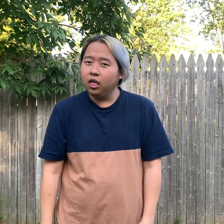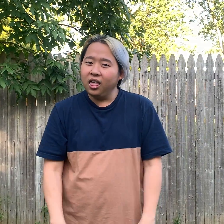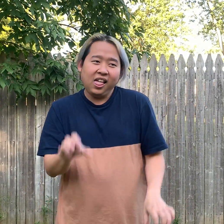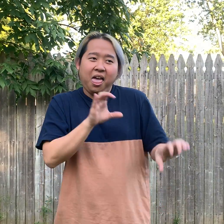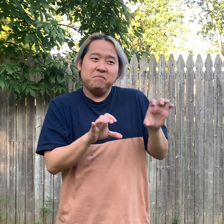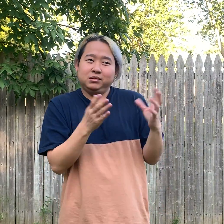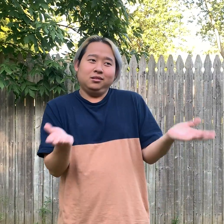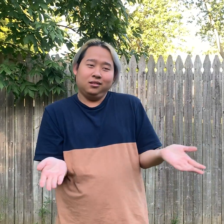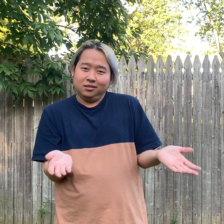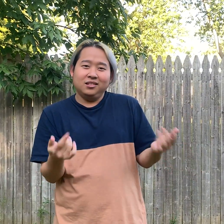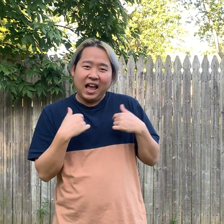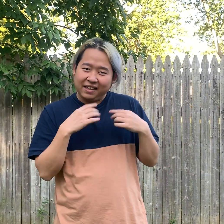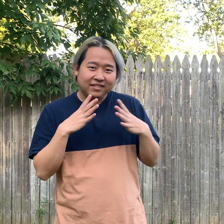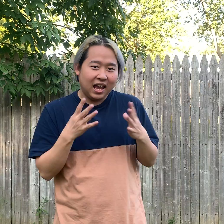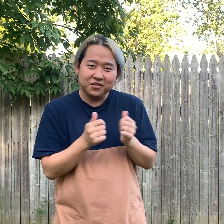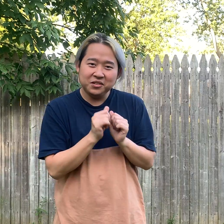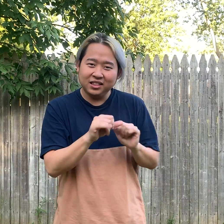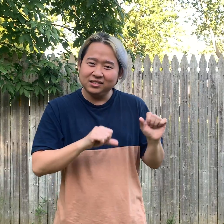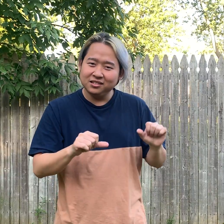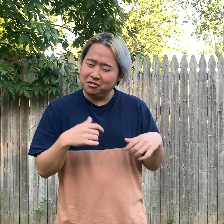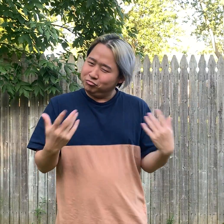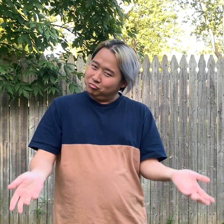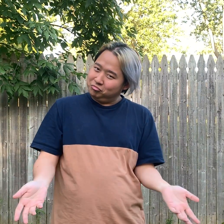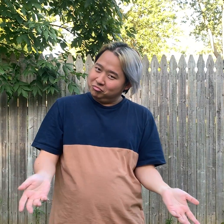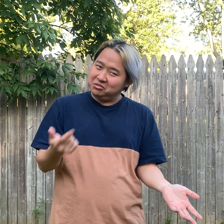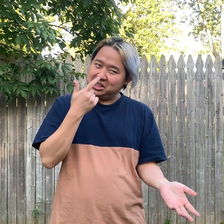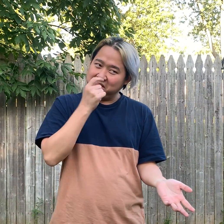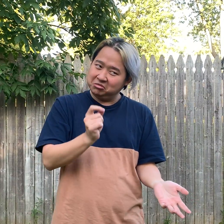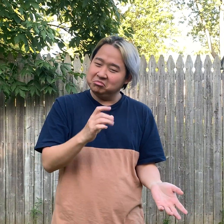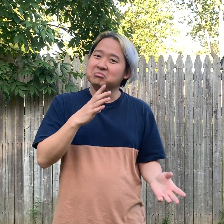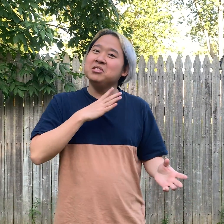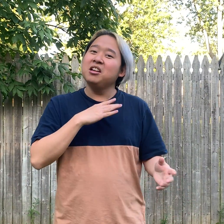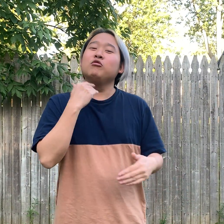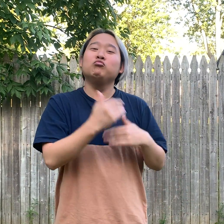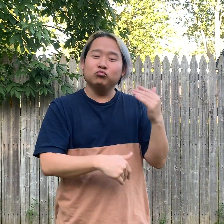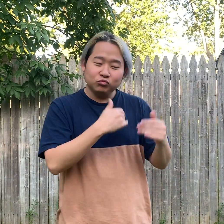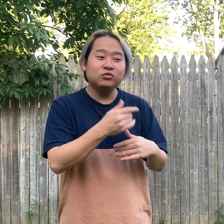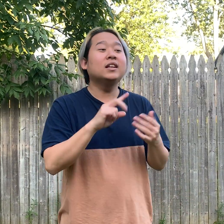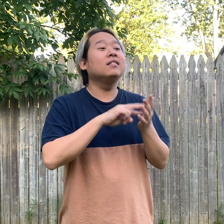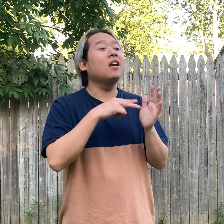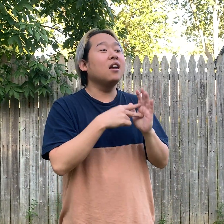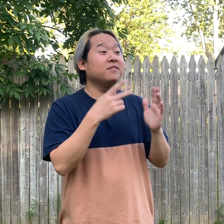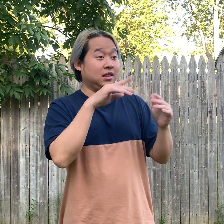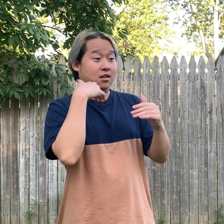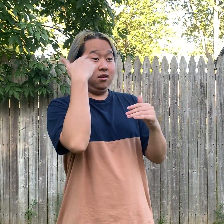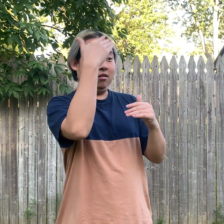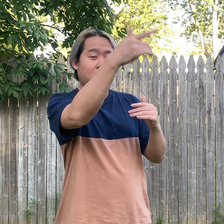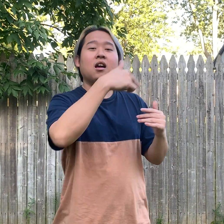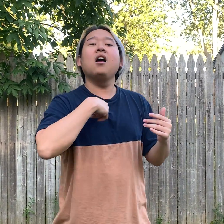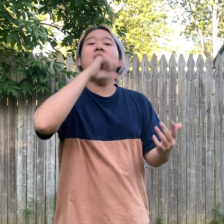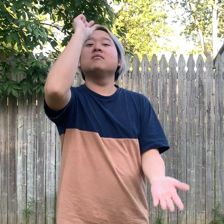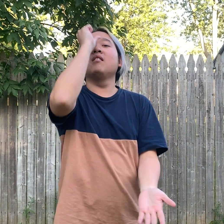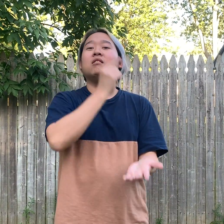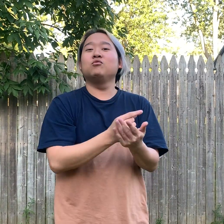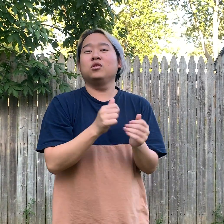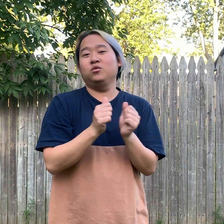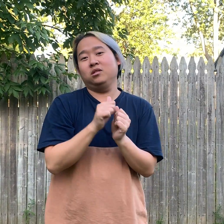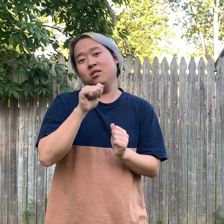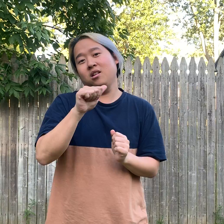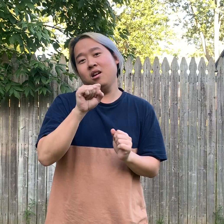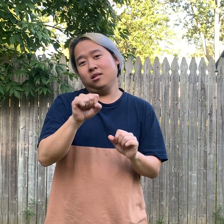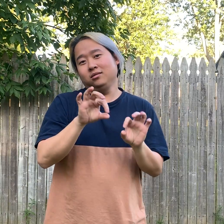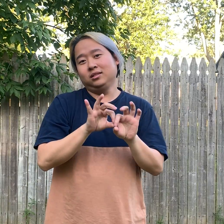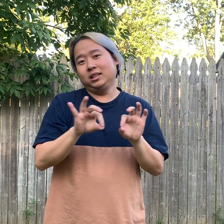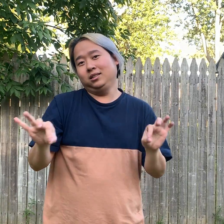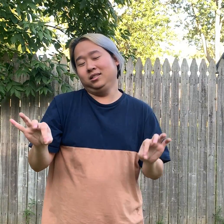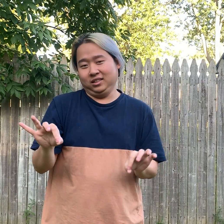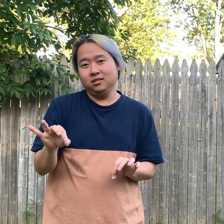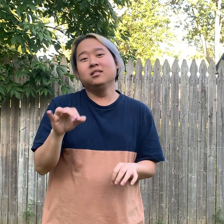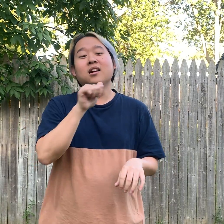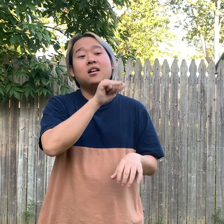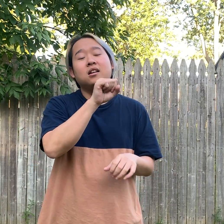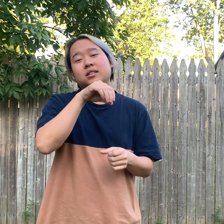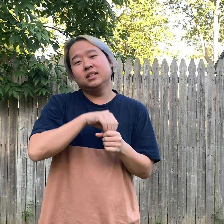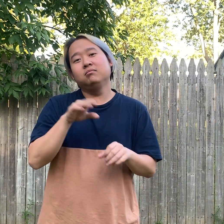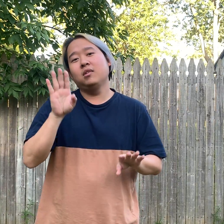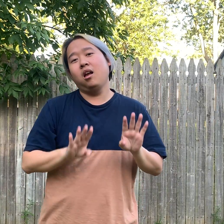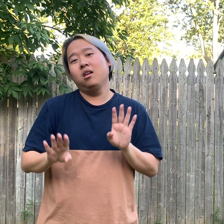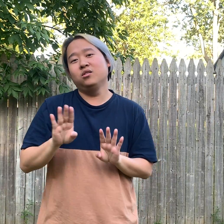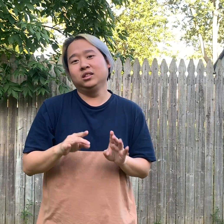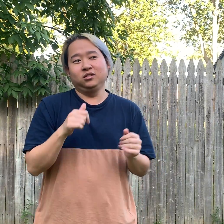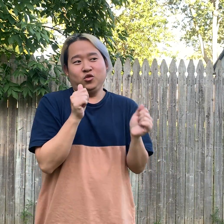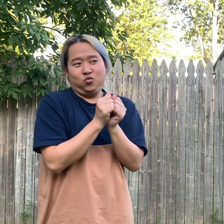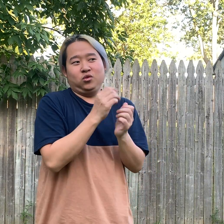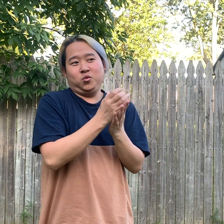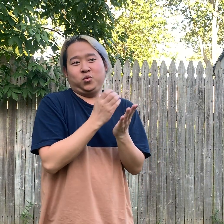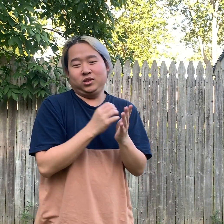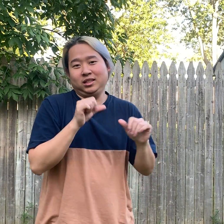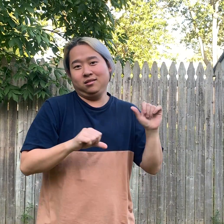Ultimately, I ended up graduating with an AAS degree in Biology.